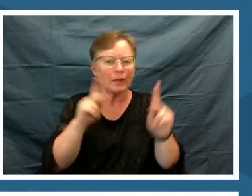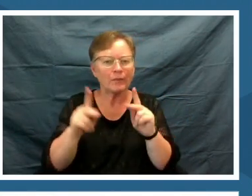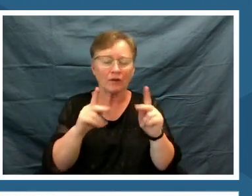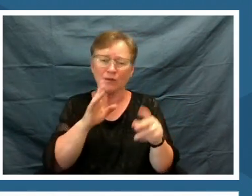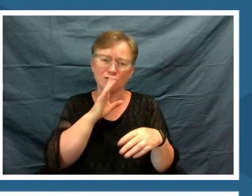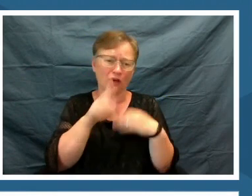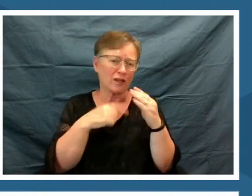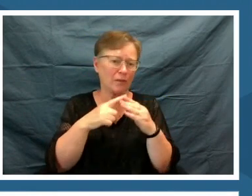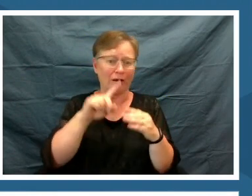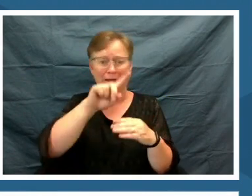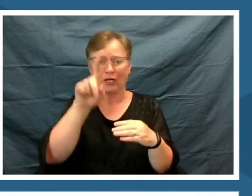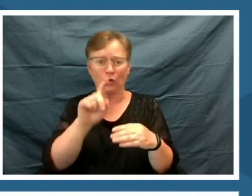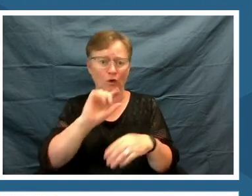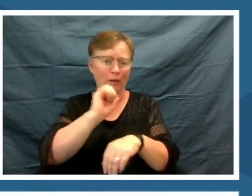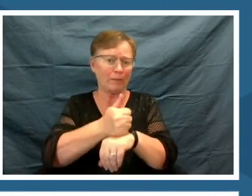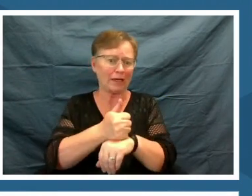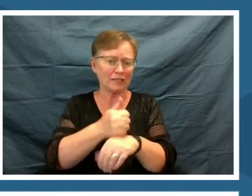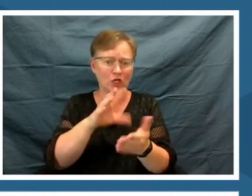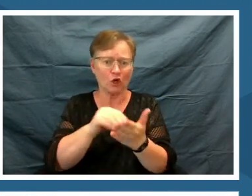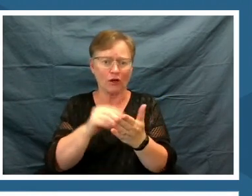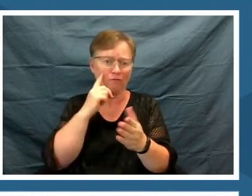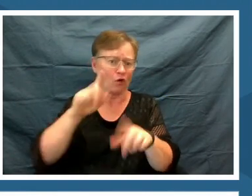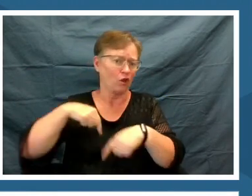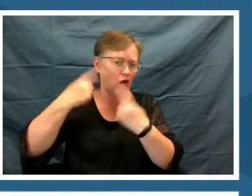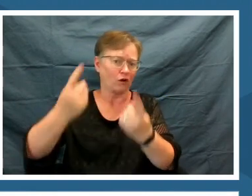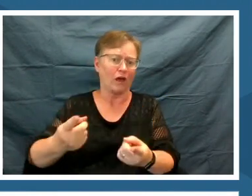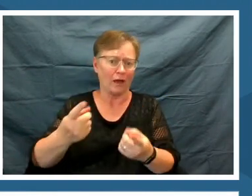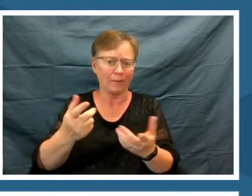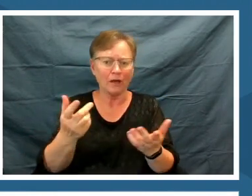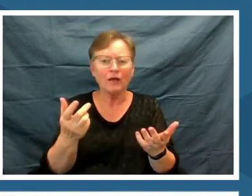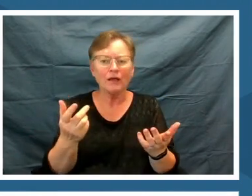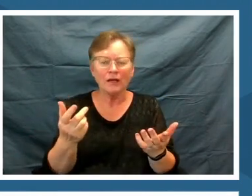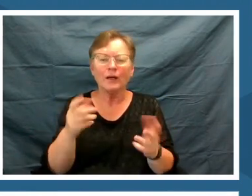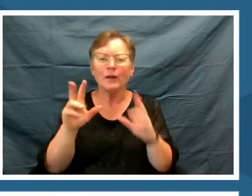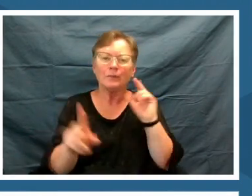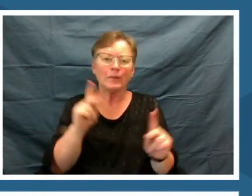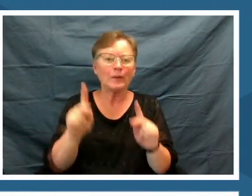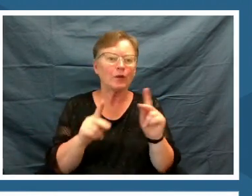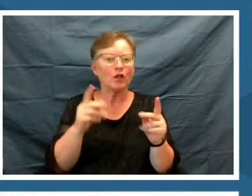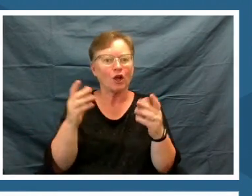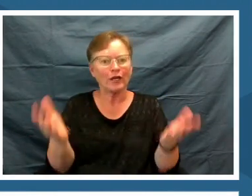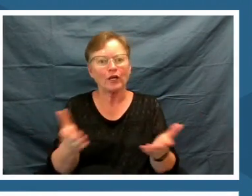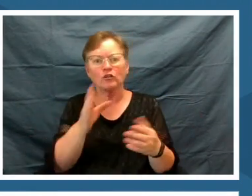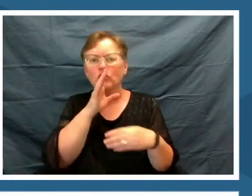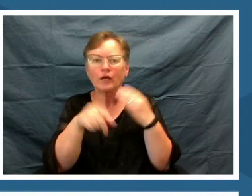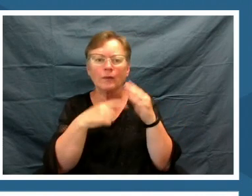time right and folks are out here doing